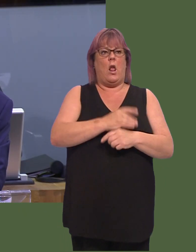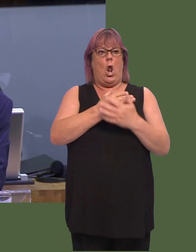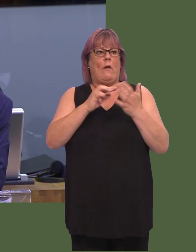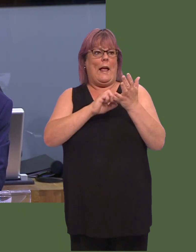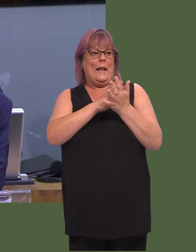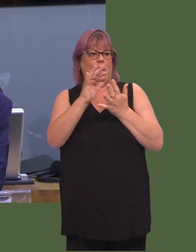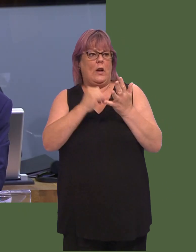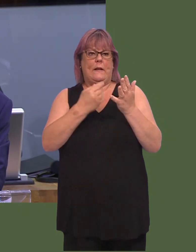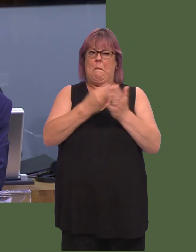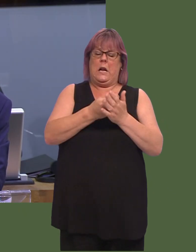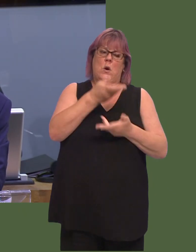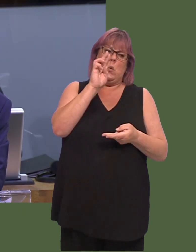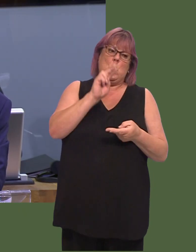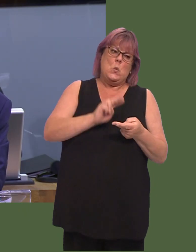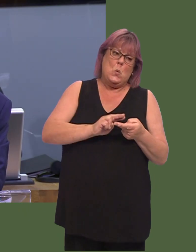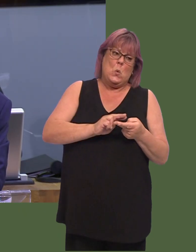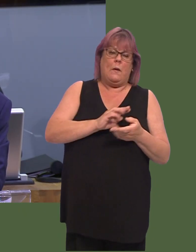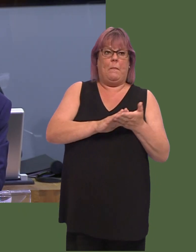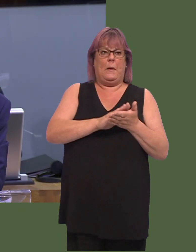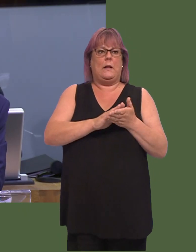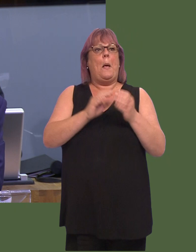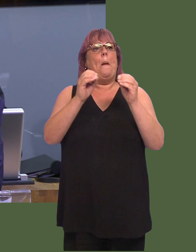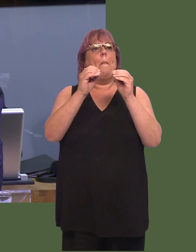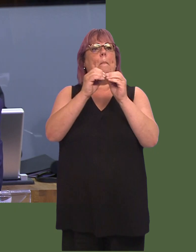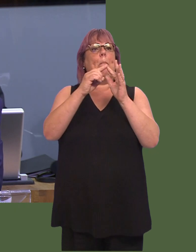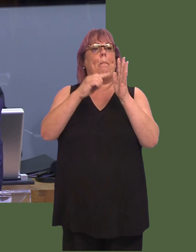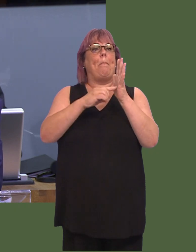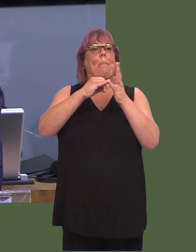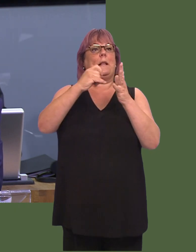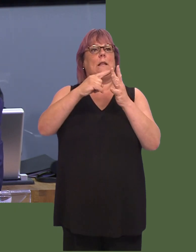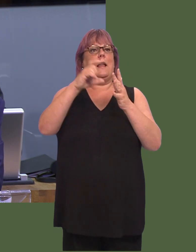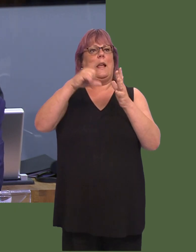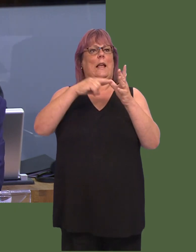The starving of vital NHS funds in recent years has led to Betsi Cadwaladr University